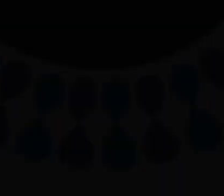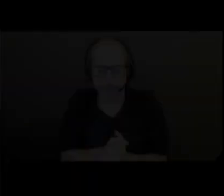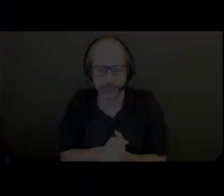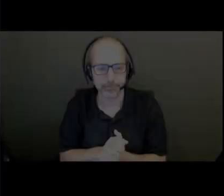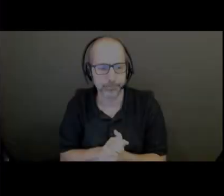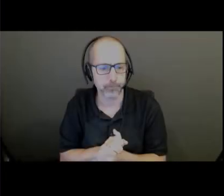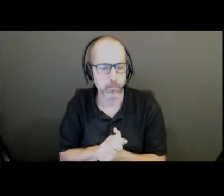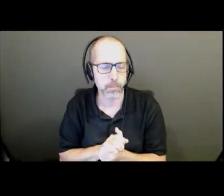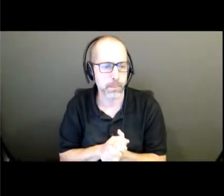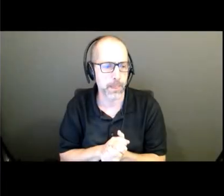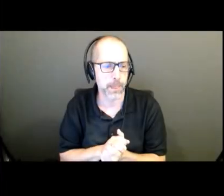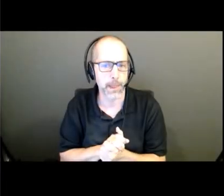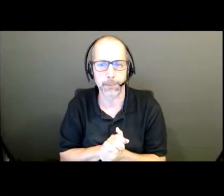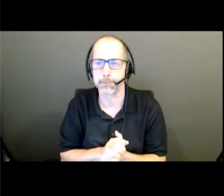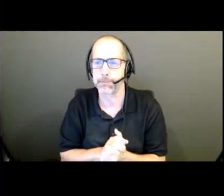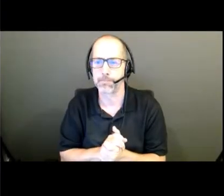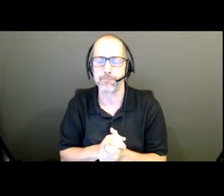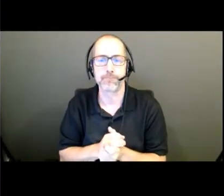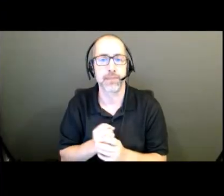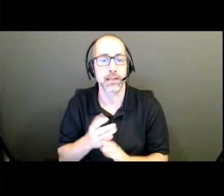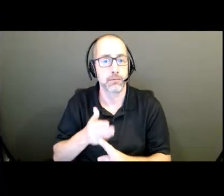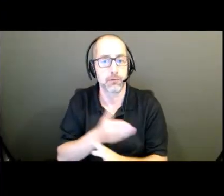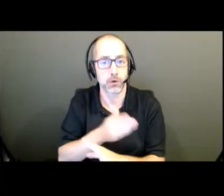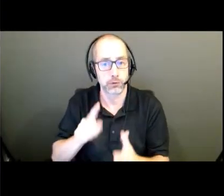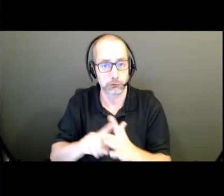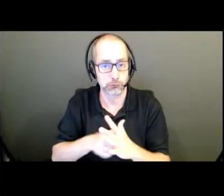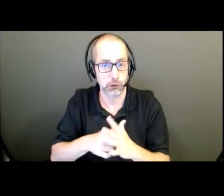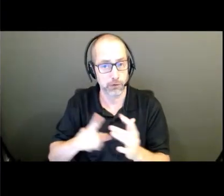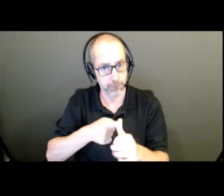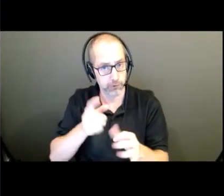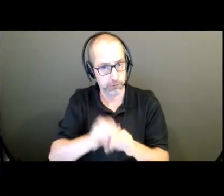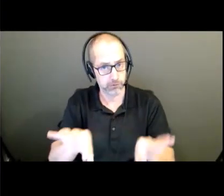So, before we begin, we would like to acknowledge that the offices of the Canada